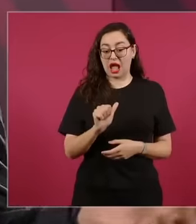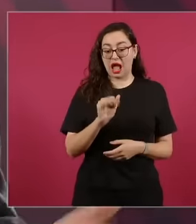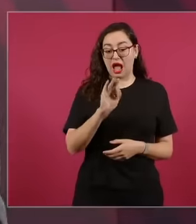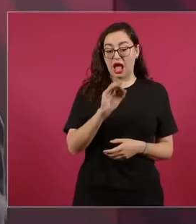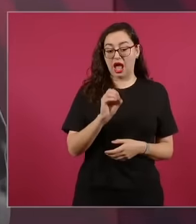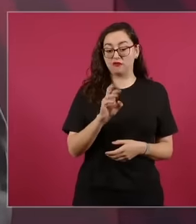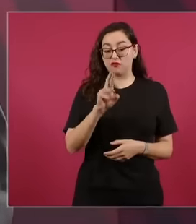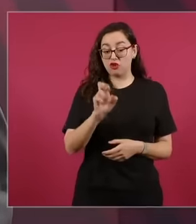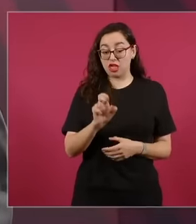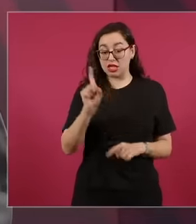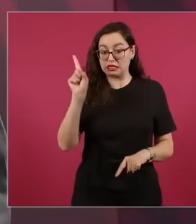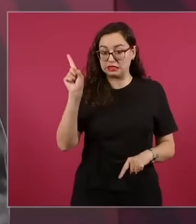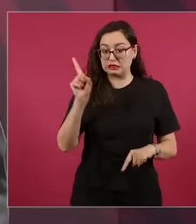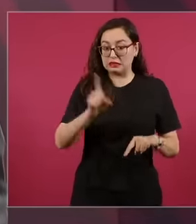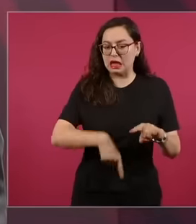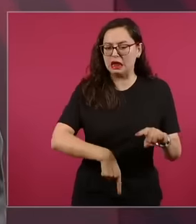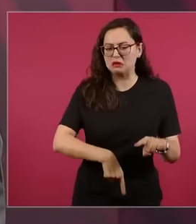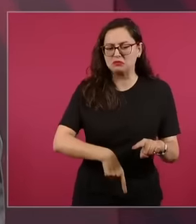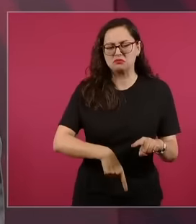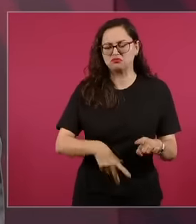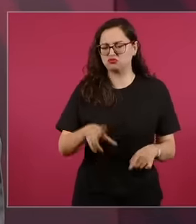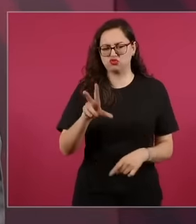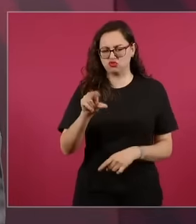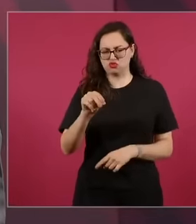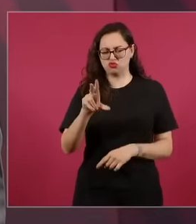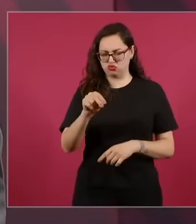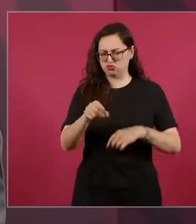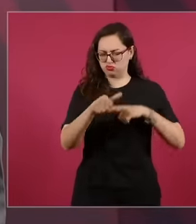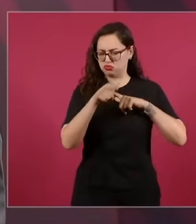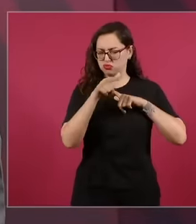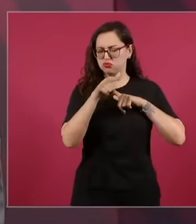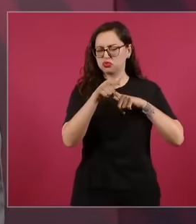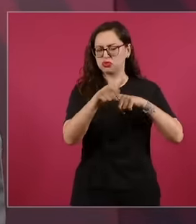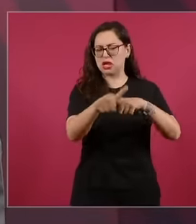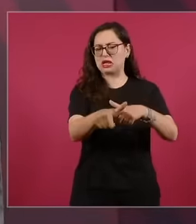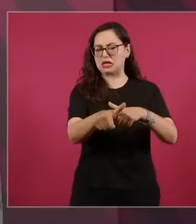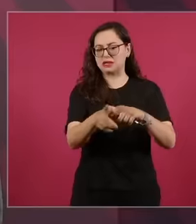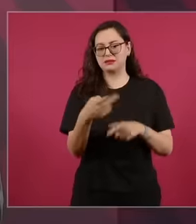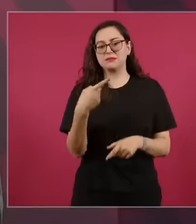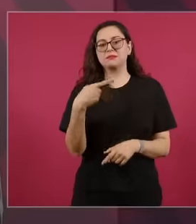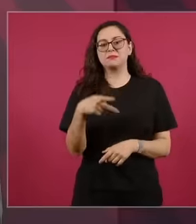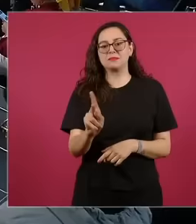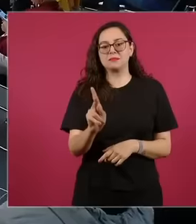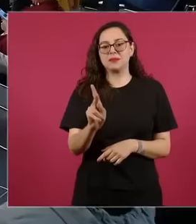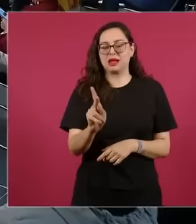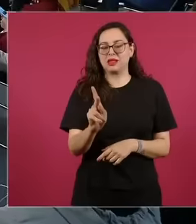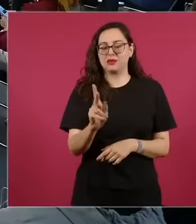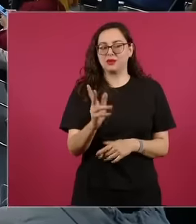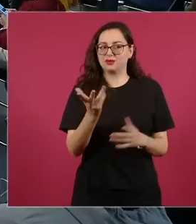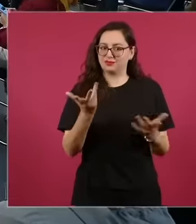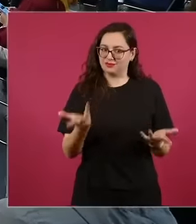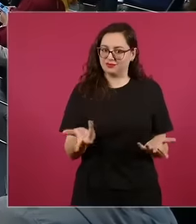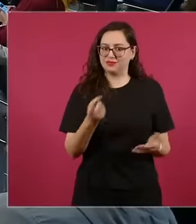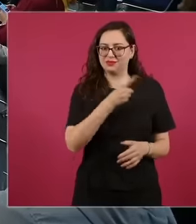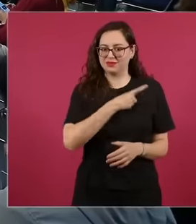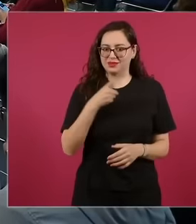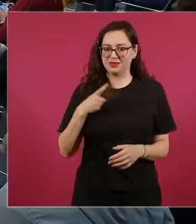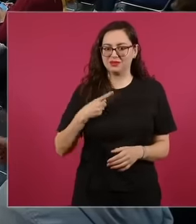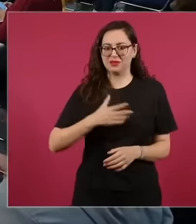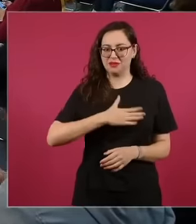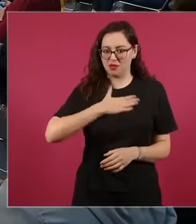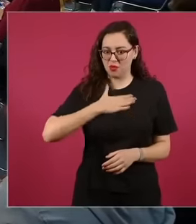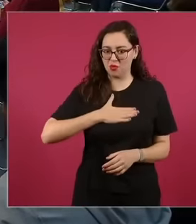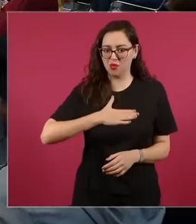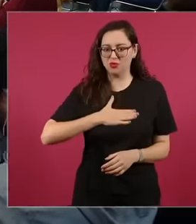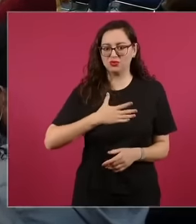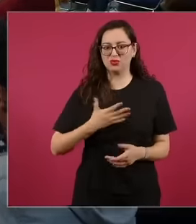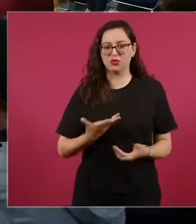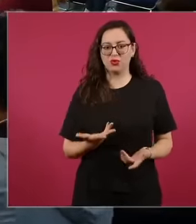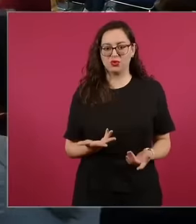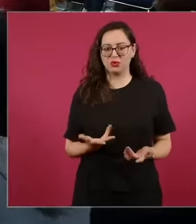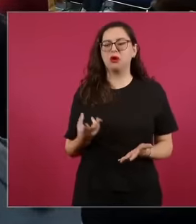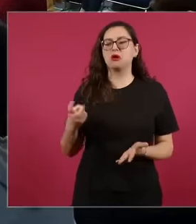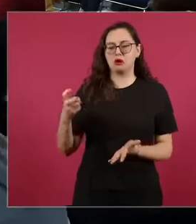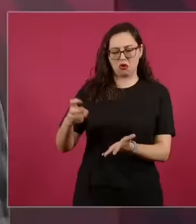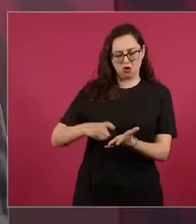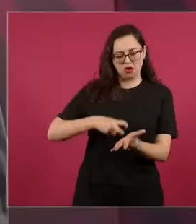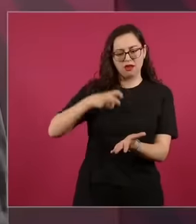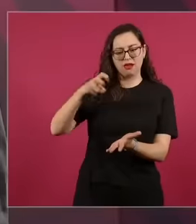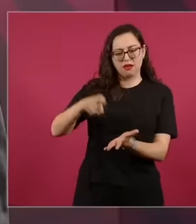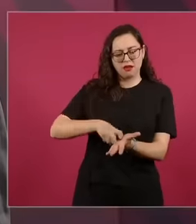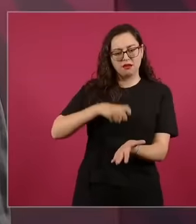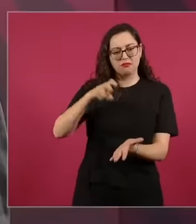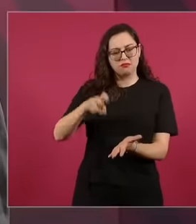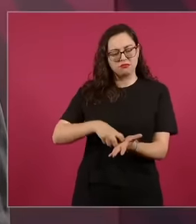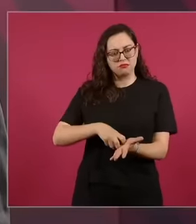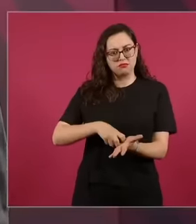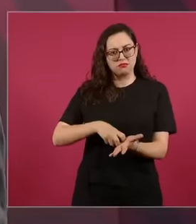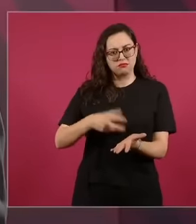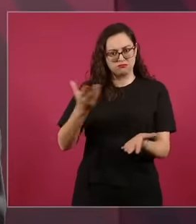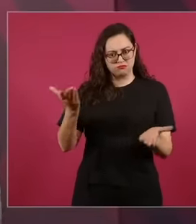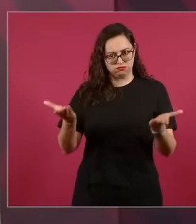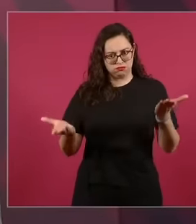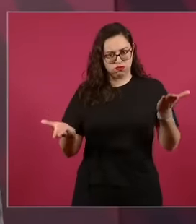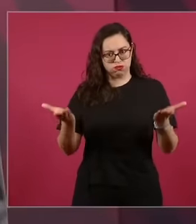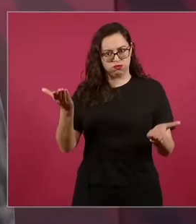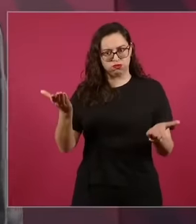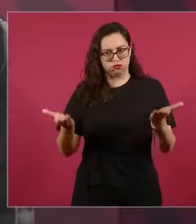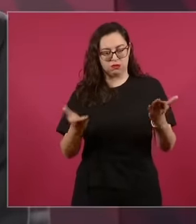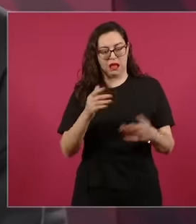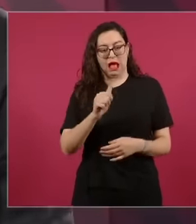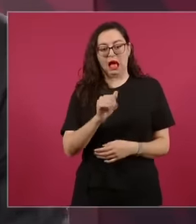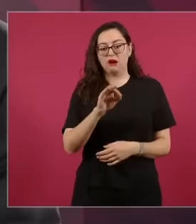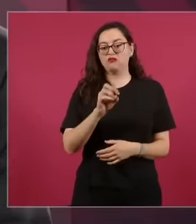do it, but modifications were made so that the Afores did not charge so much